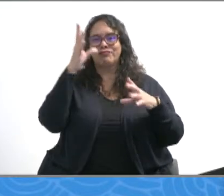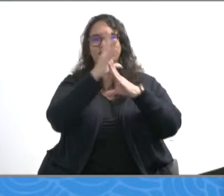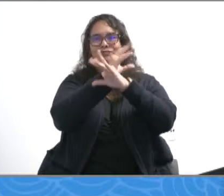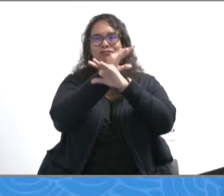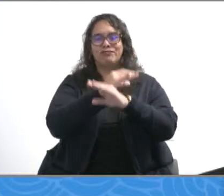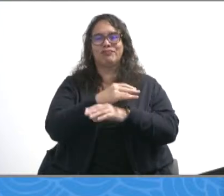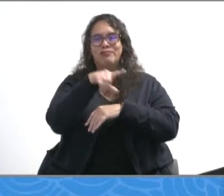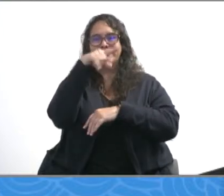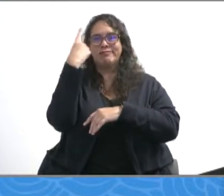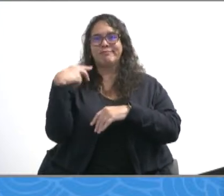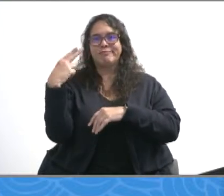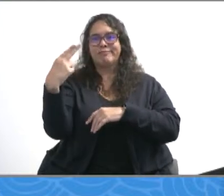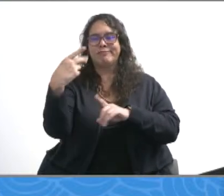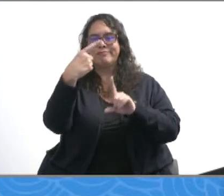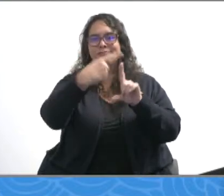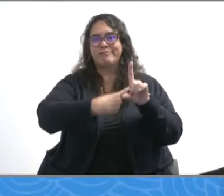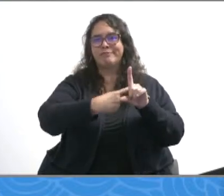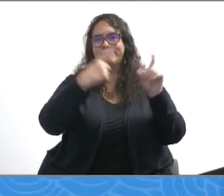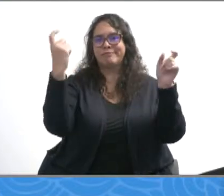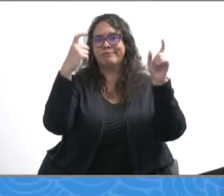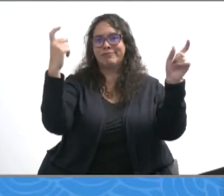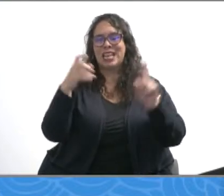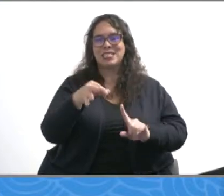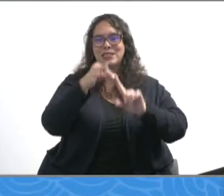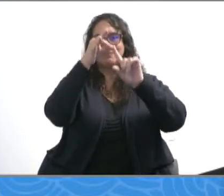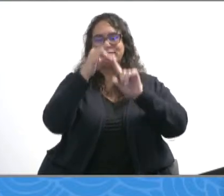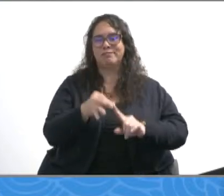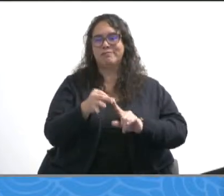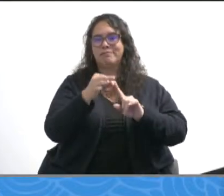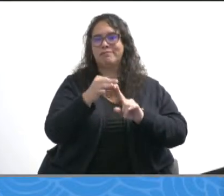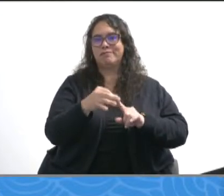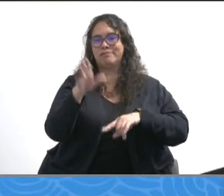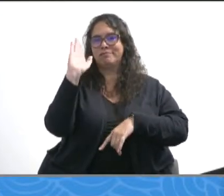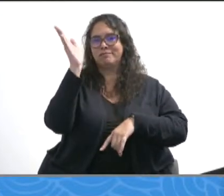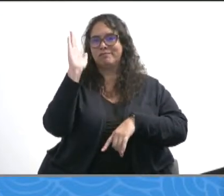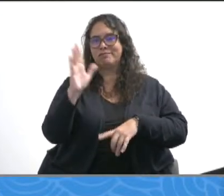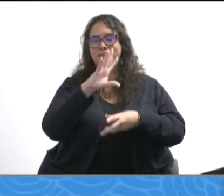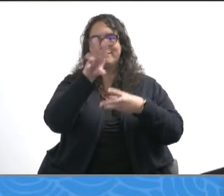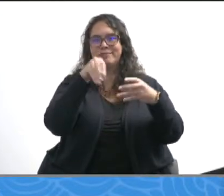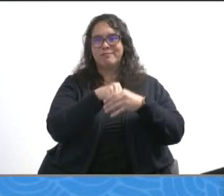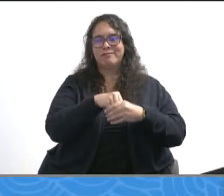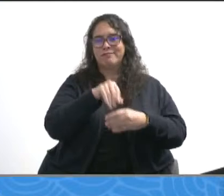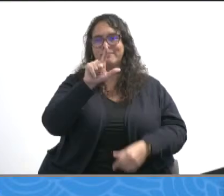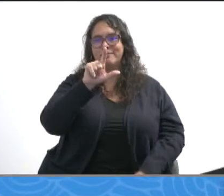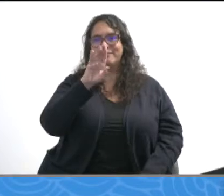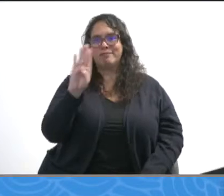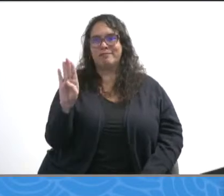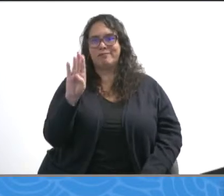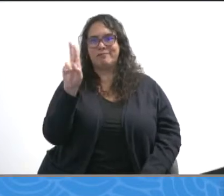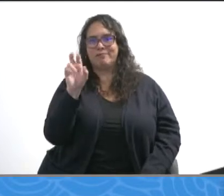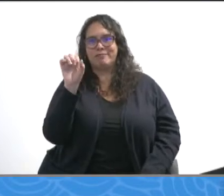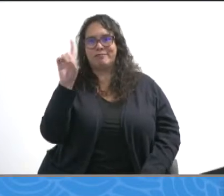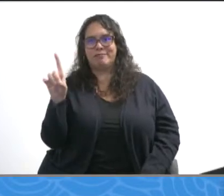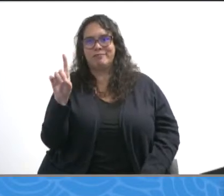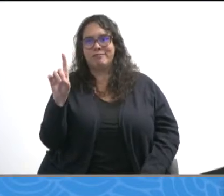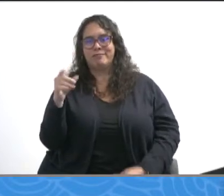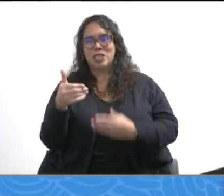This special presentation includes Long Beach Unified students in pre-K through 12th grade.